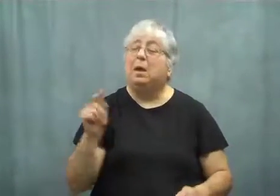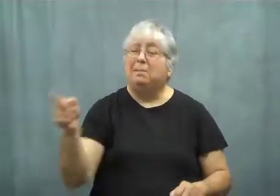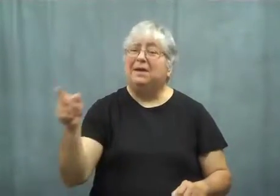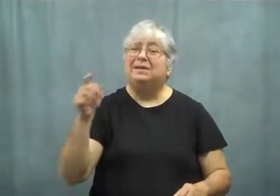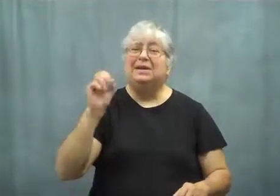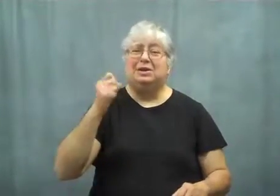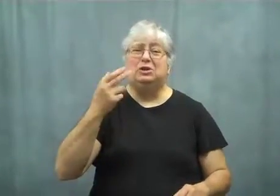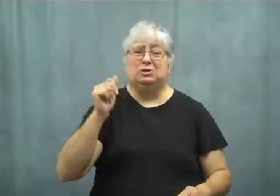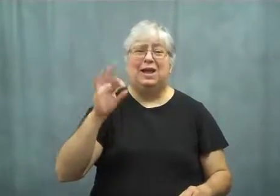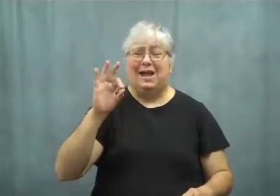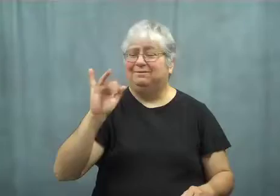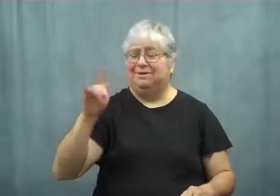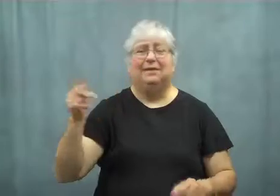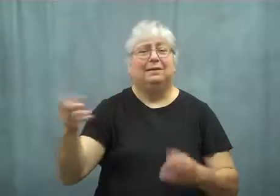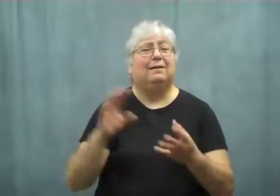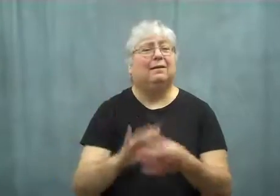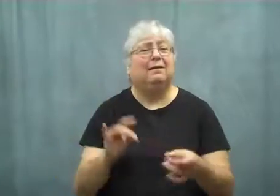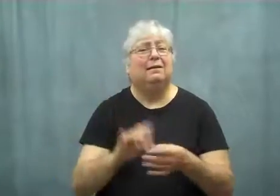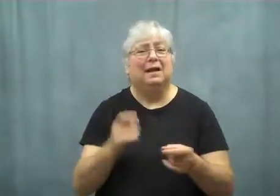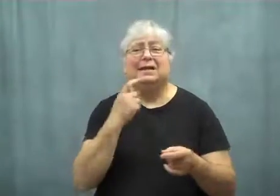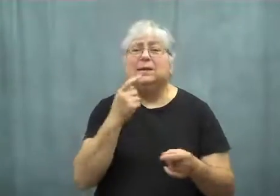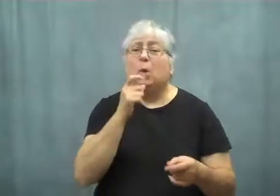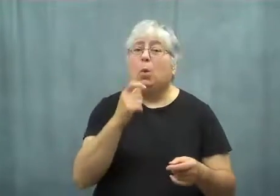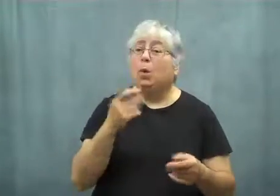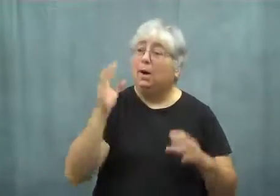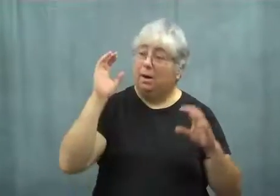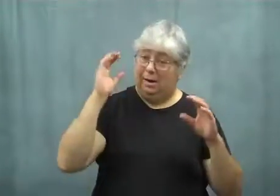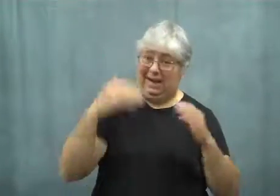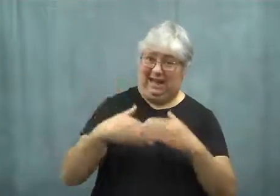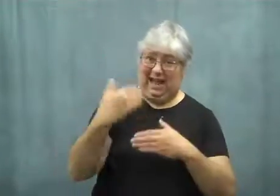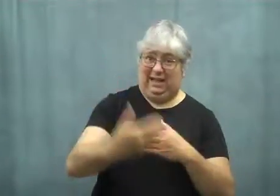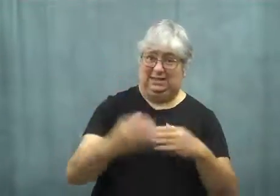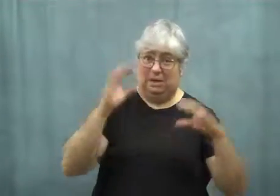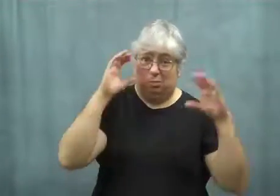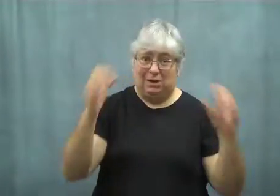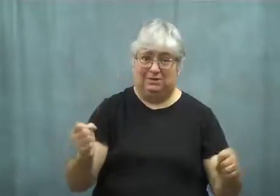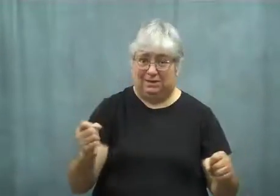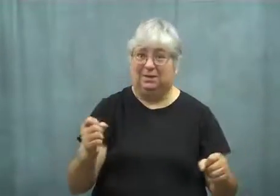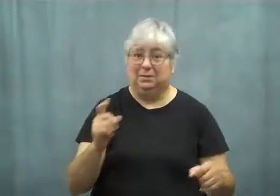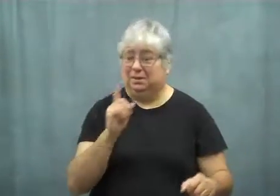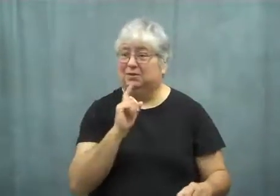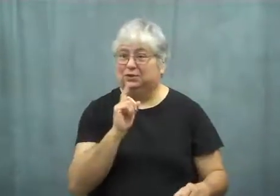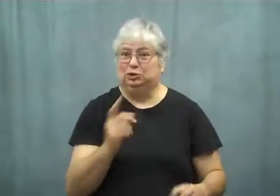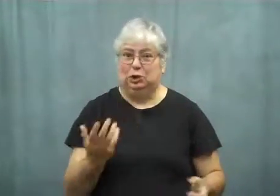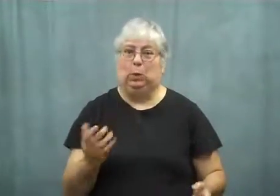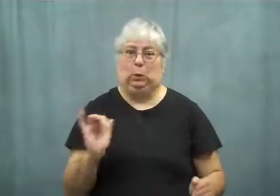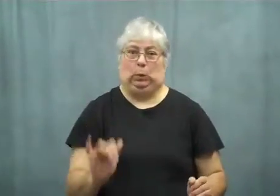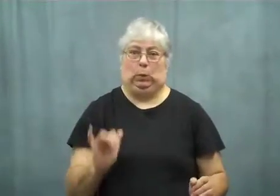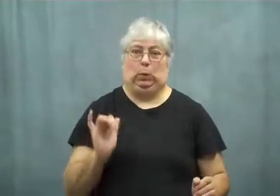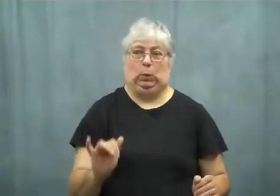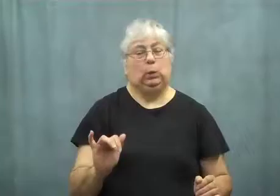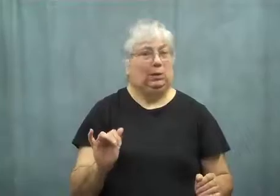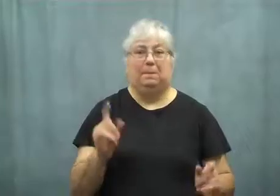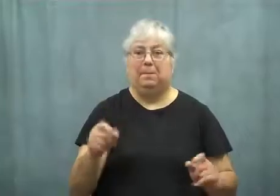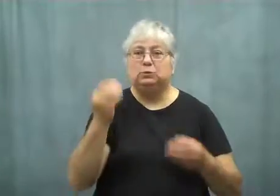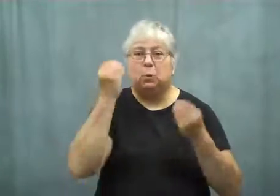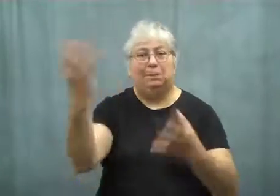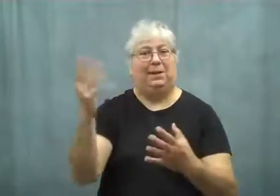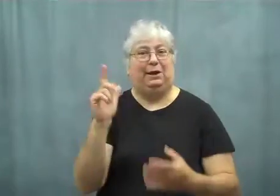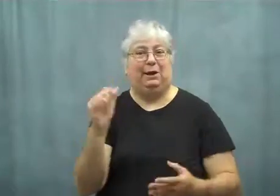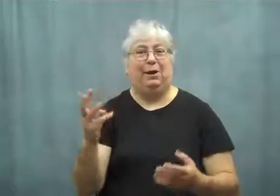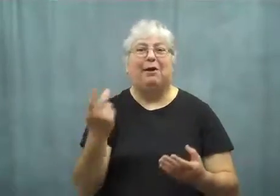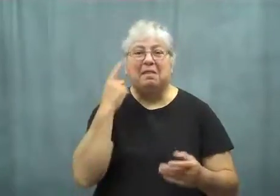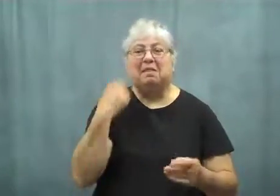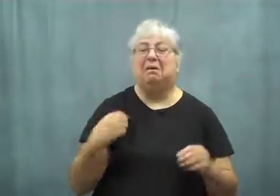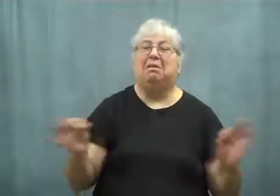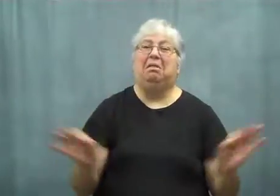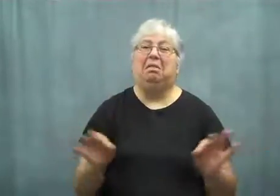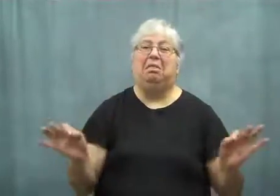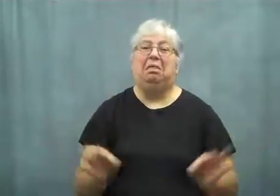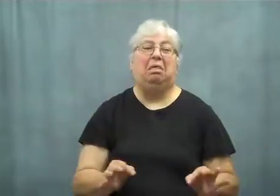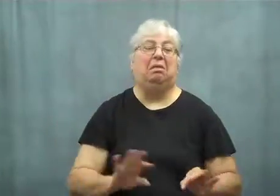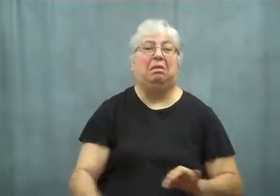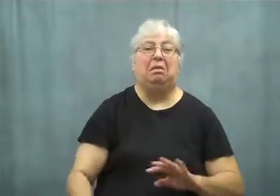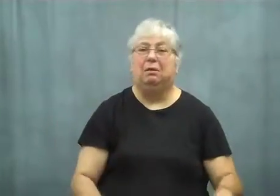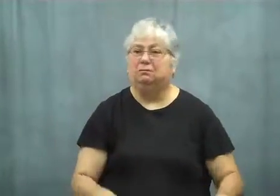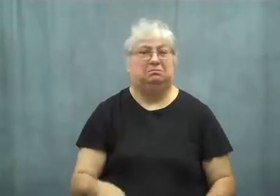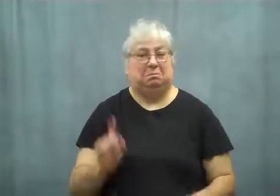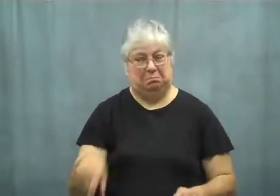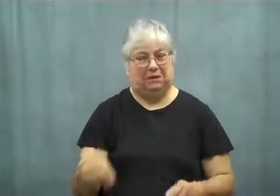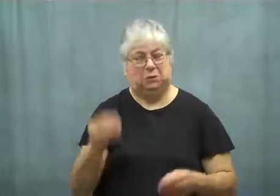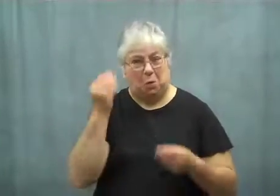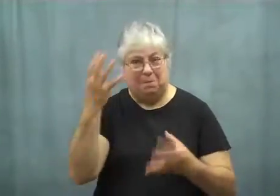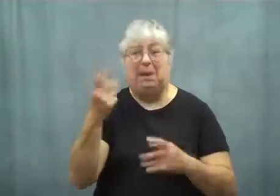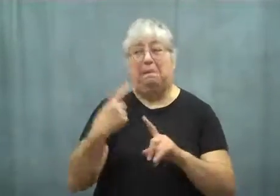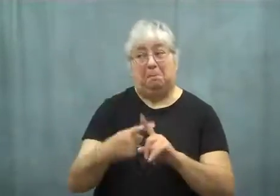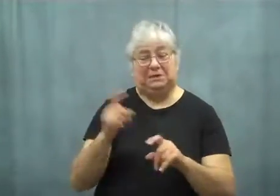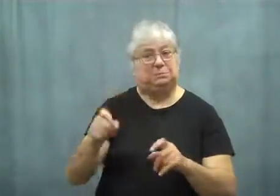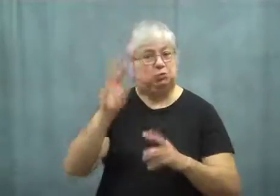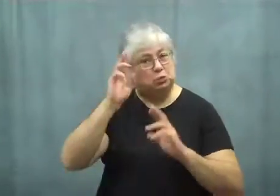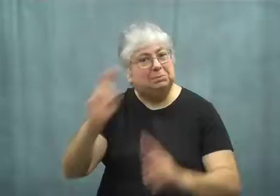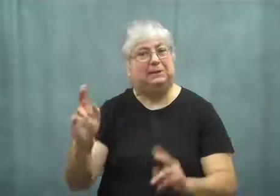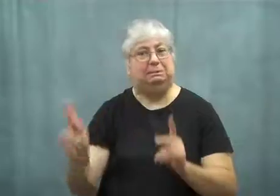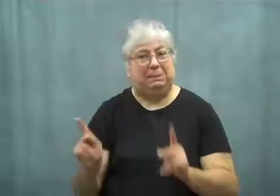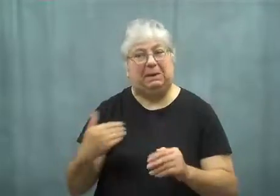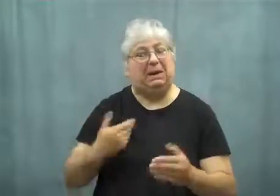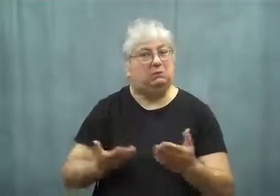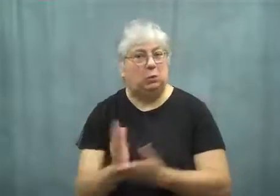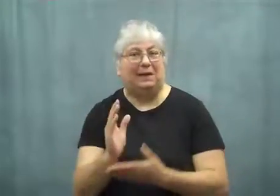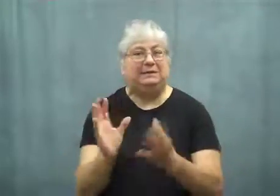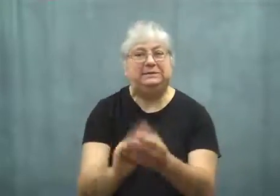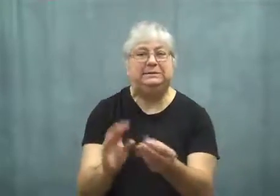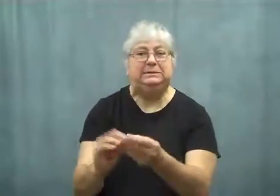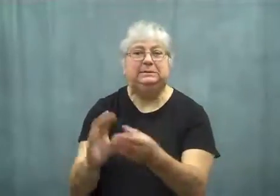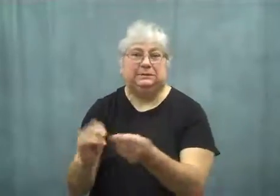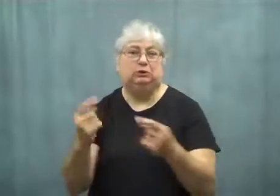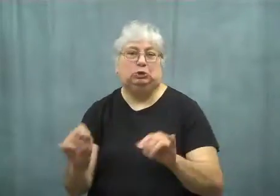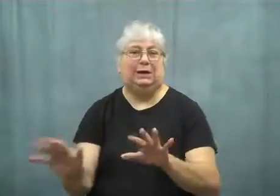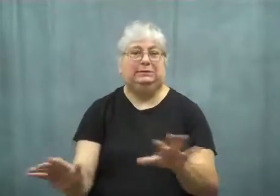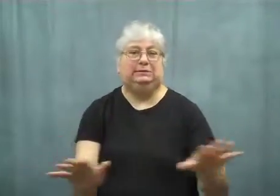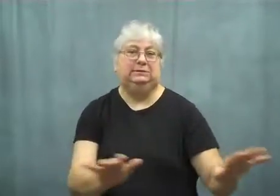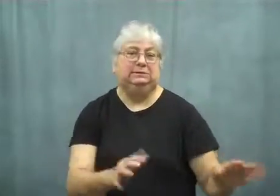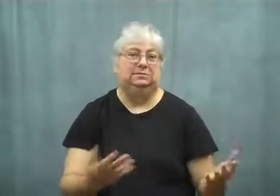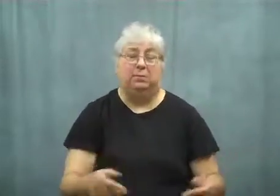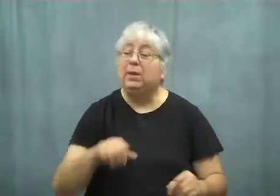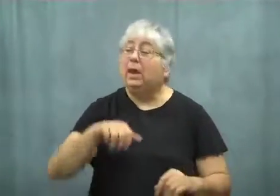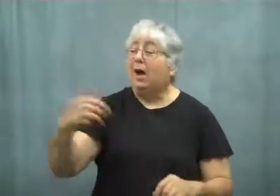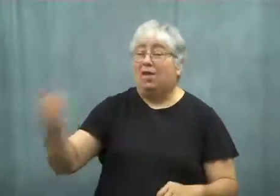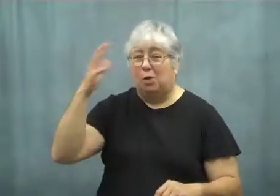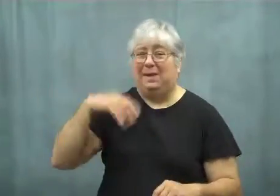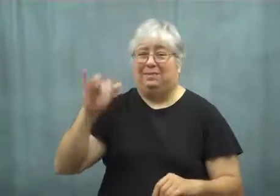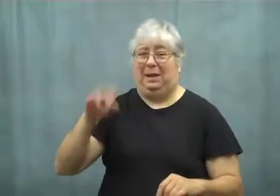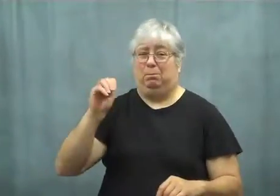Shafik said the next president must understand he is not above the law.